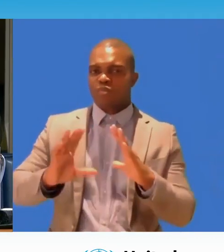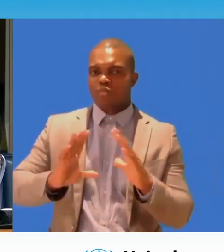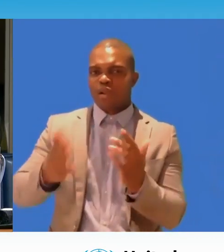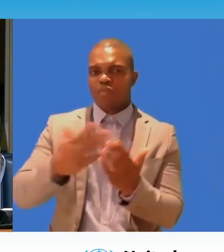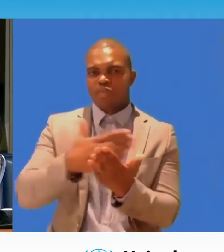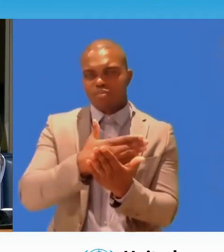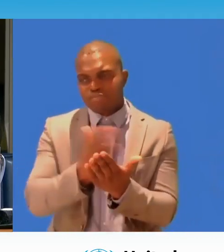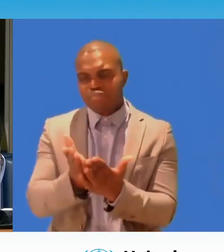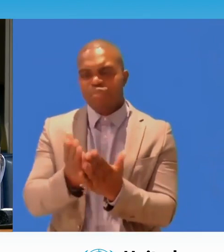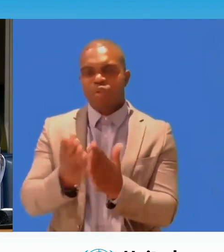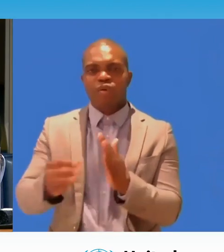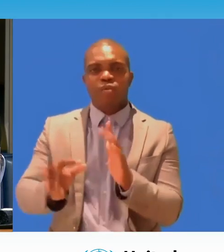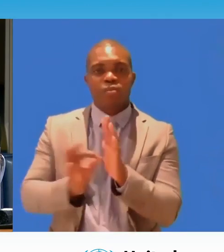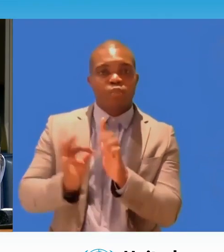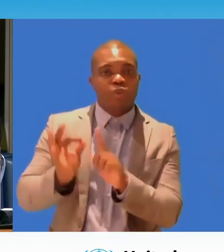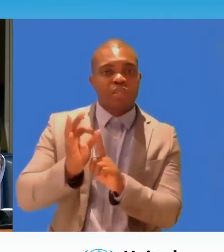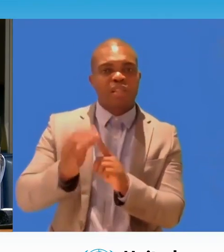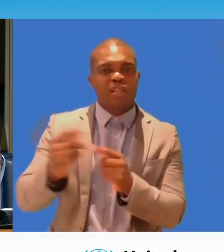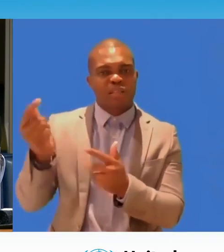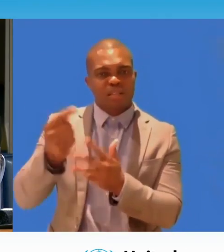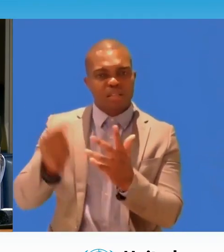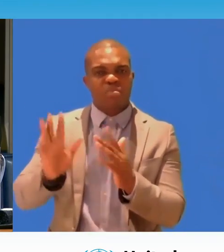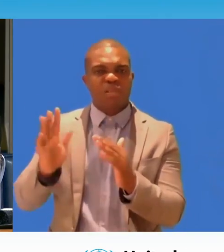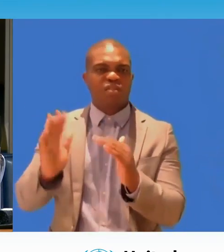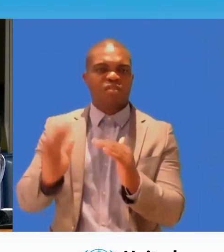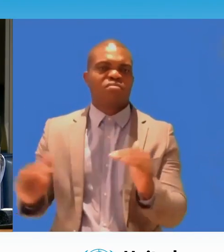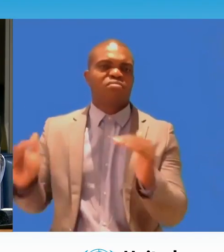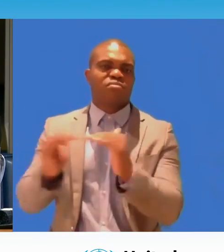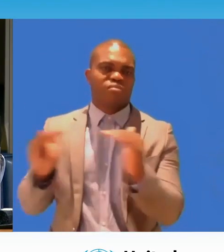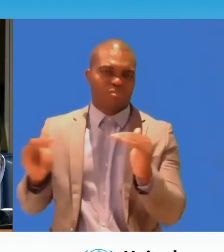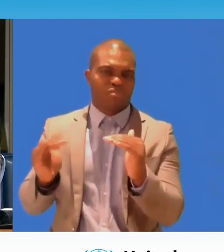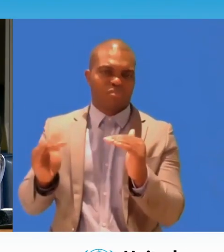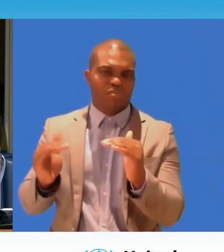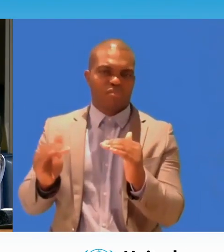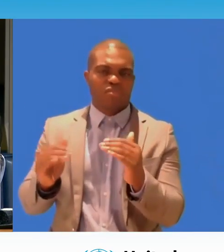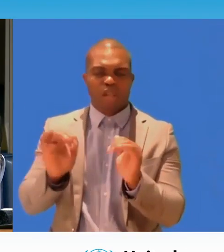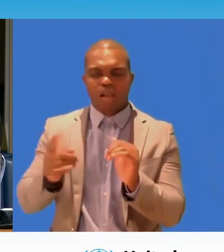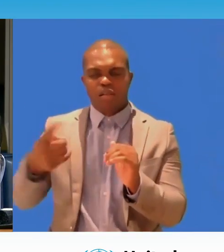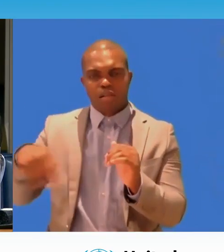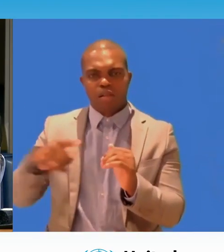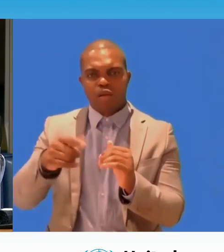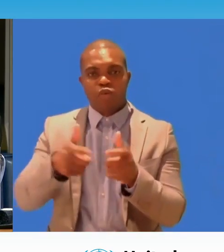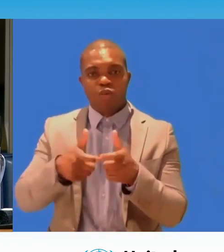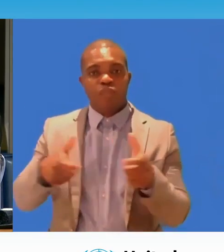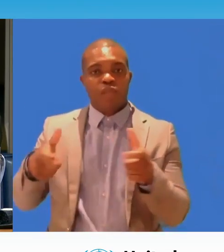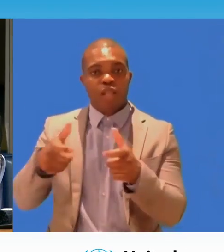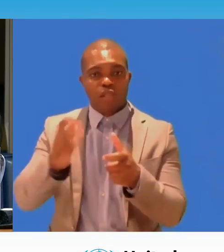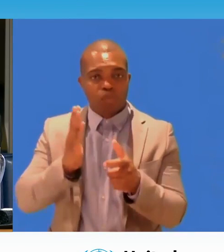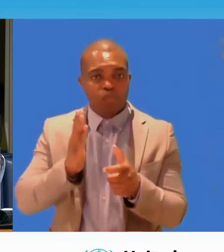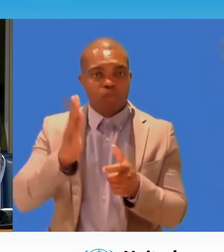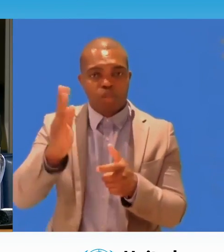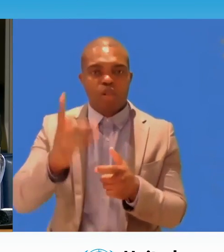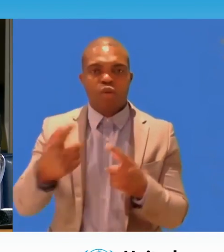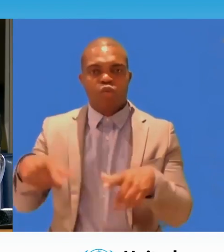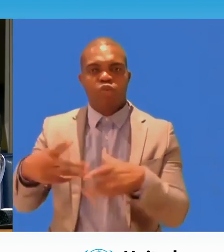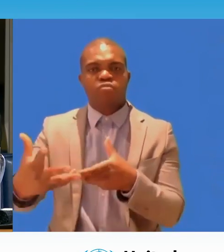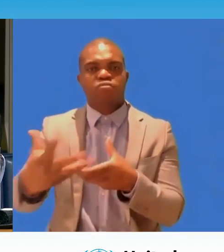and participate in all processes of the summit this interactive dialogue therefore comprises